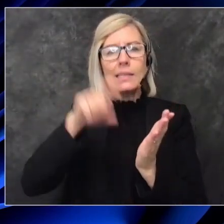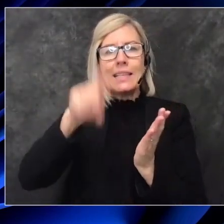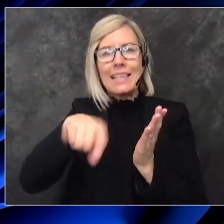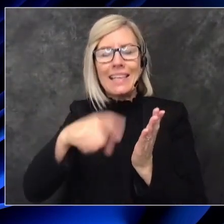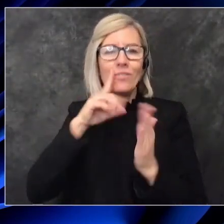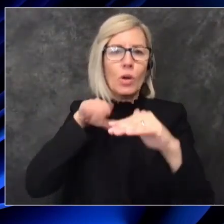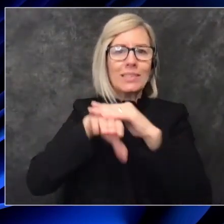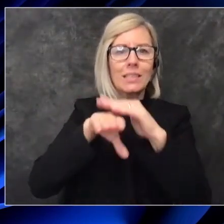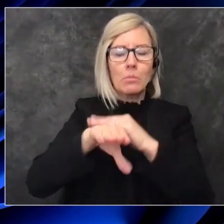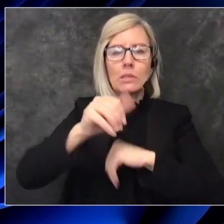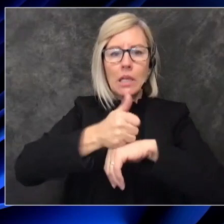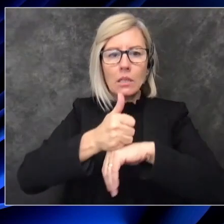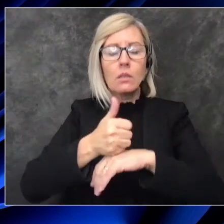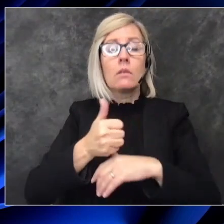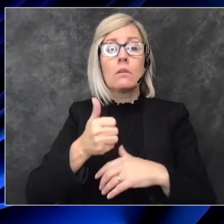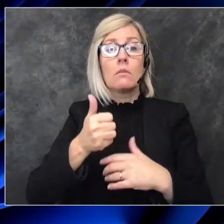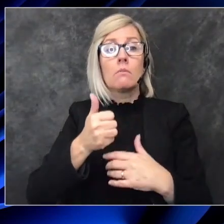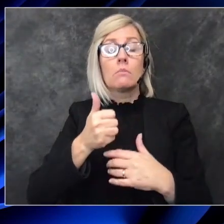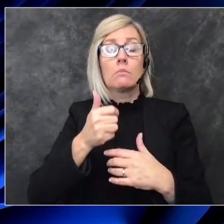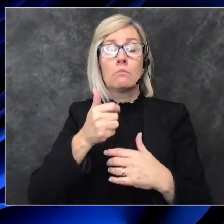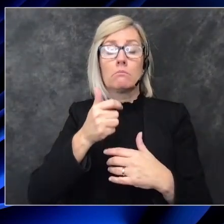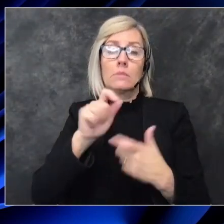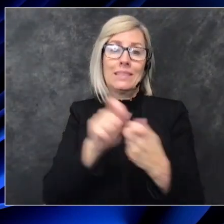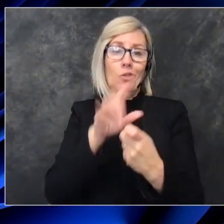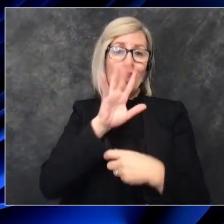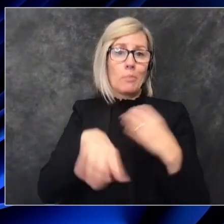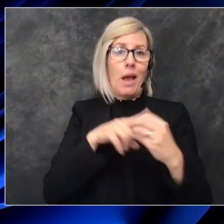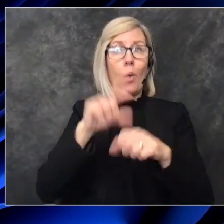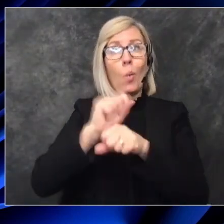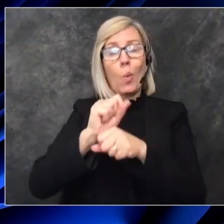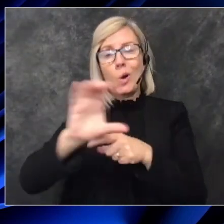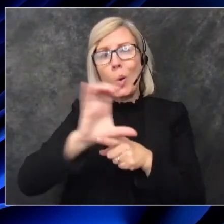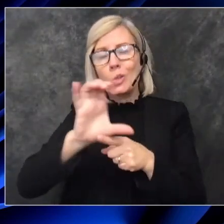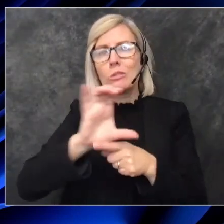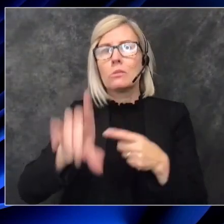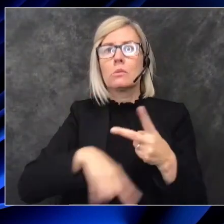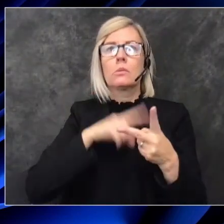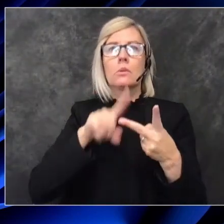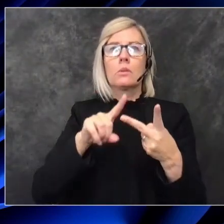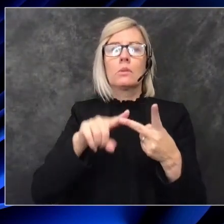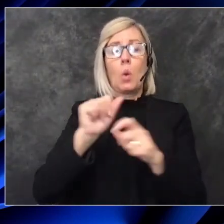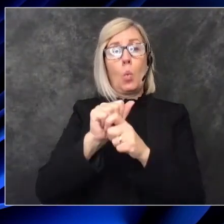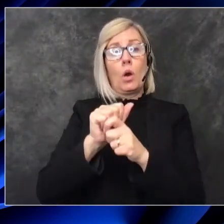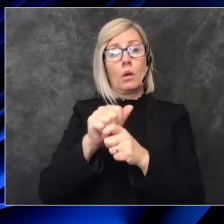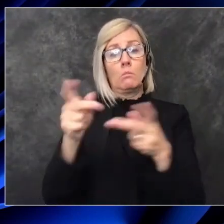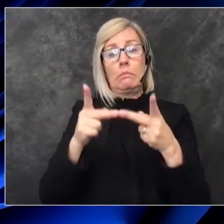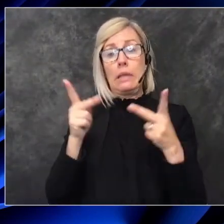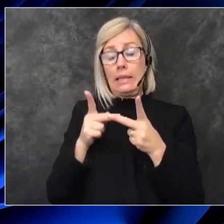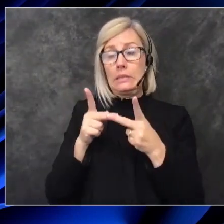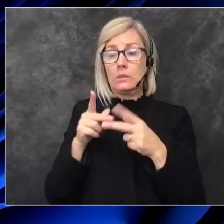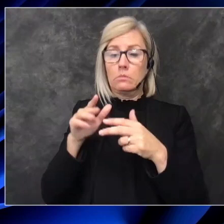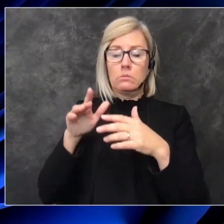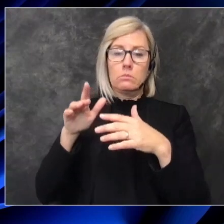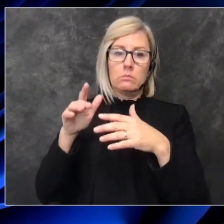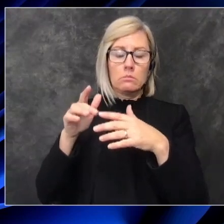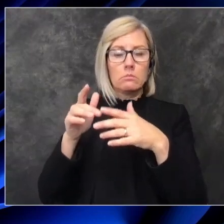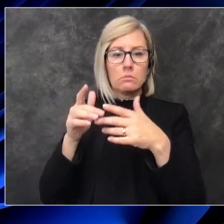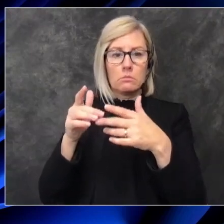especially when we're thinking about work, coaches work and workplace adjustment professionals, you know this this concept of related